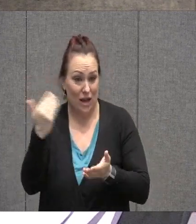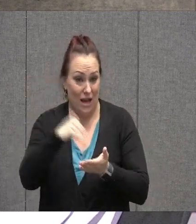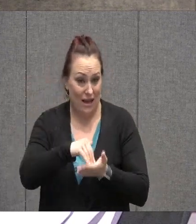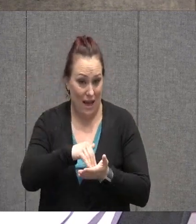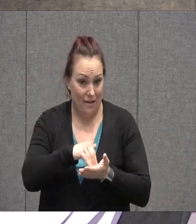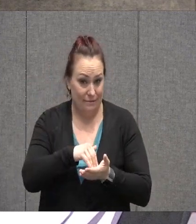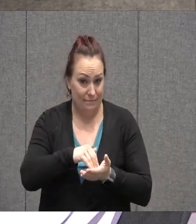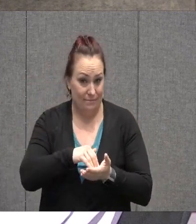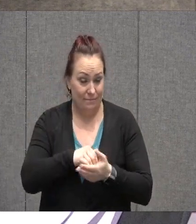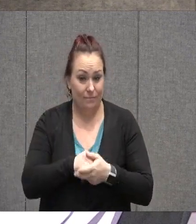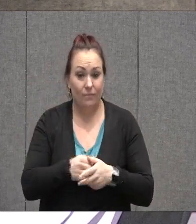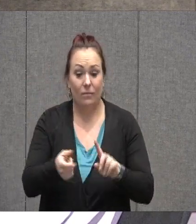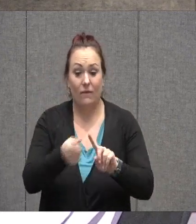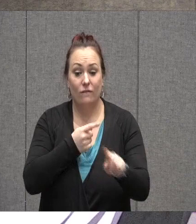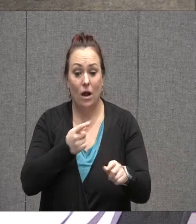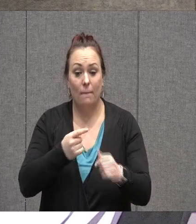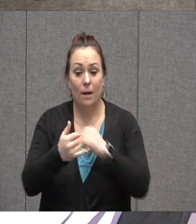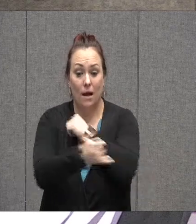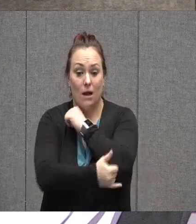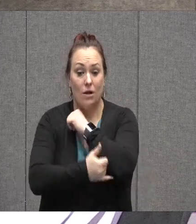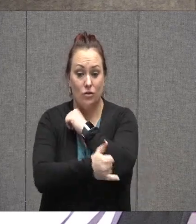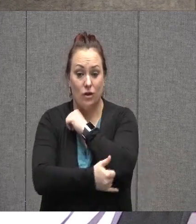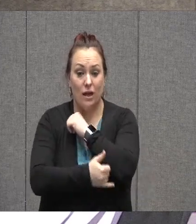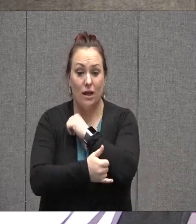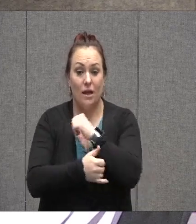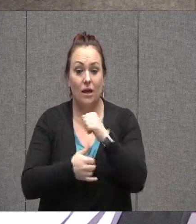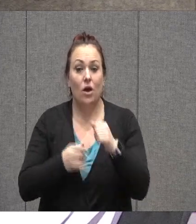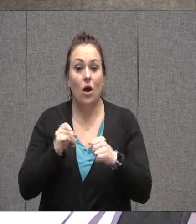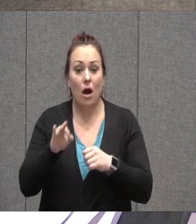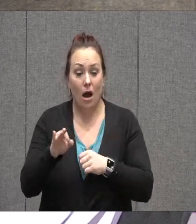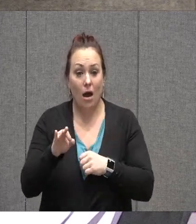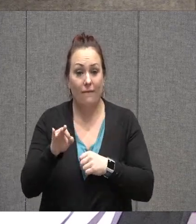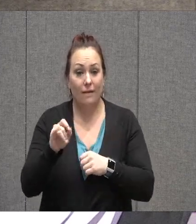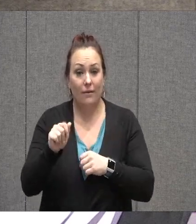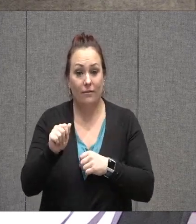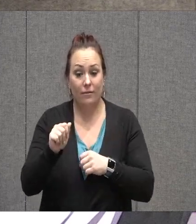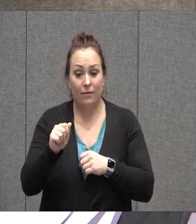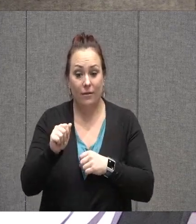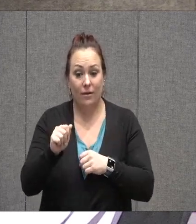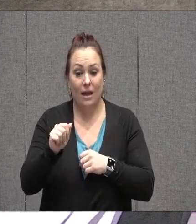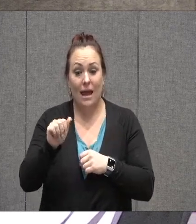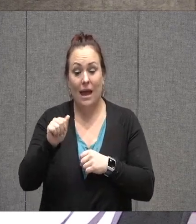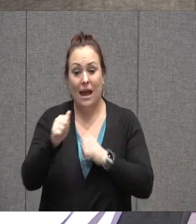And this is from a country off the coast of Asia called the Maldives.